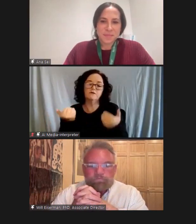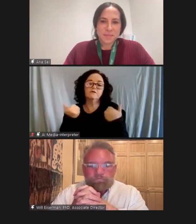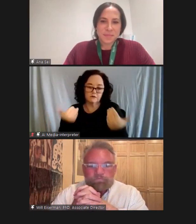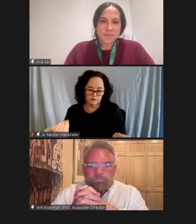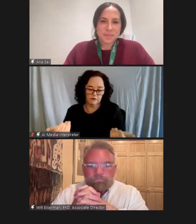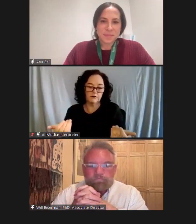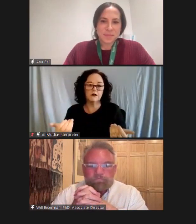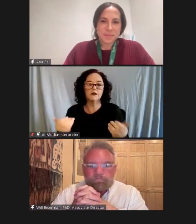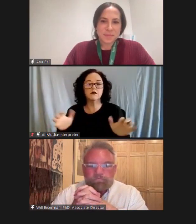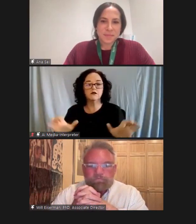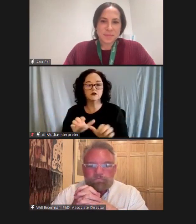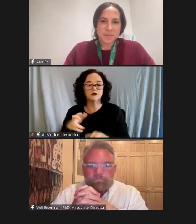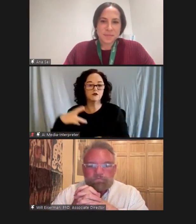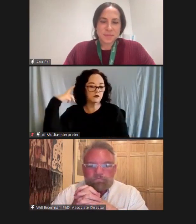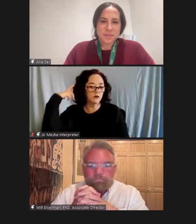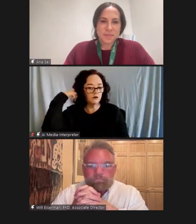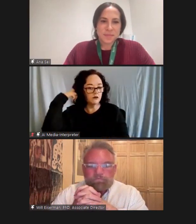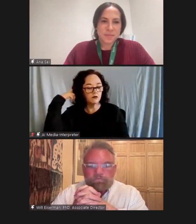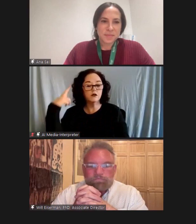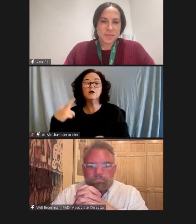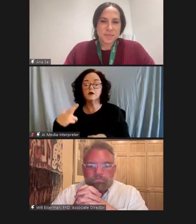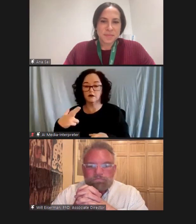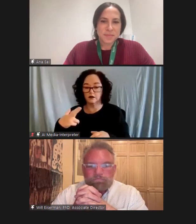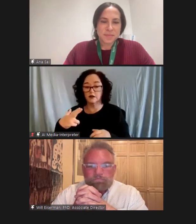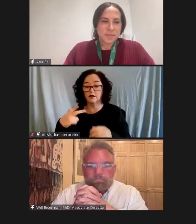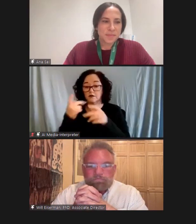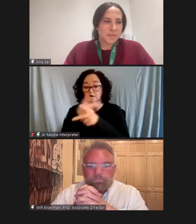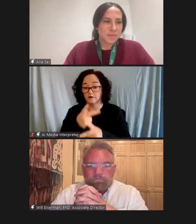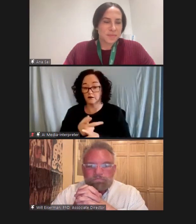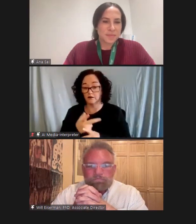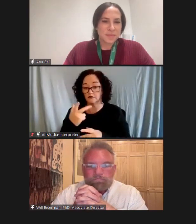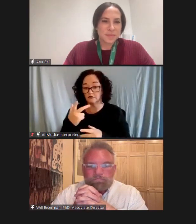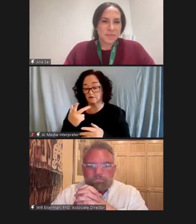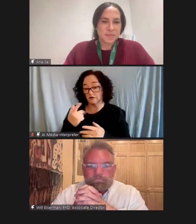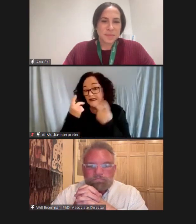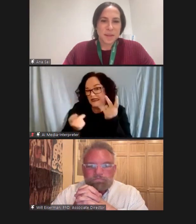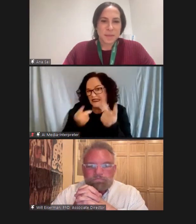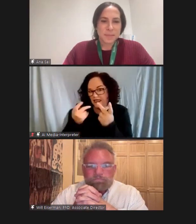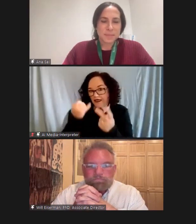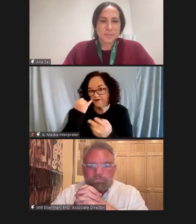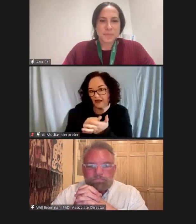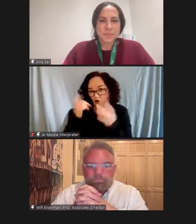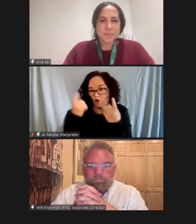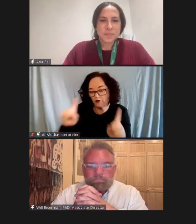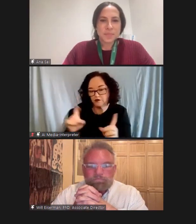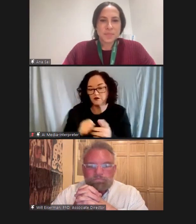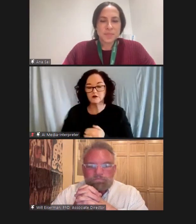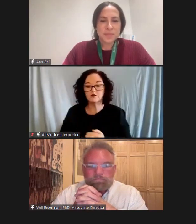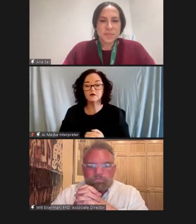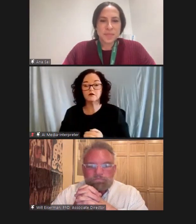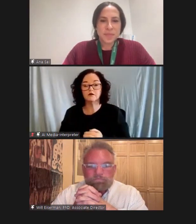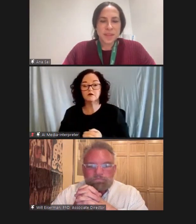to see if that will help um and we've